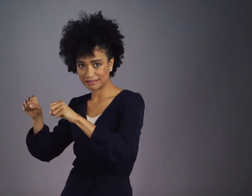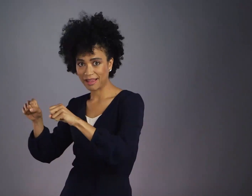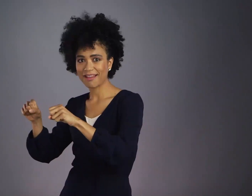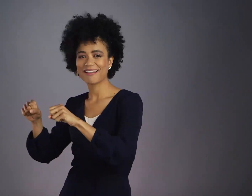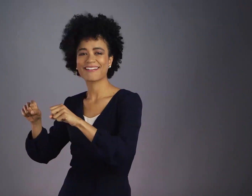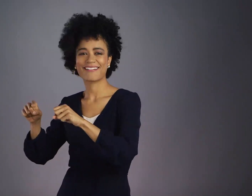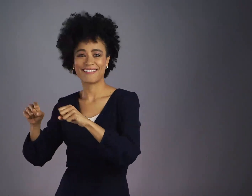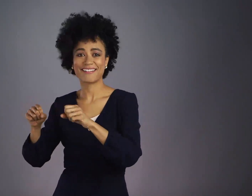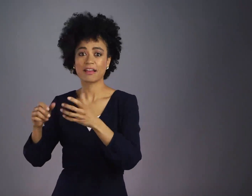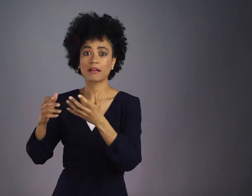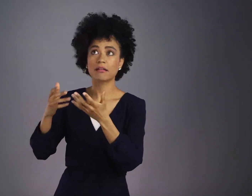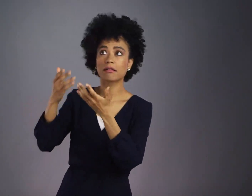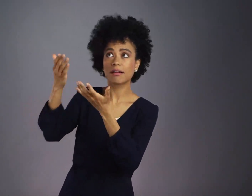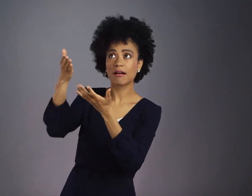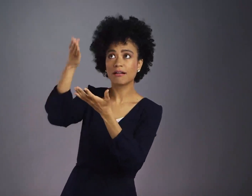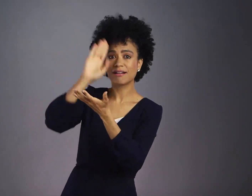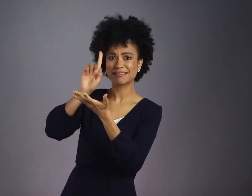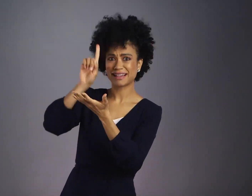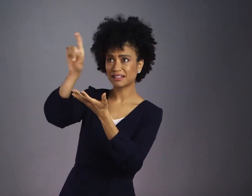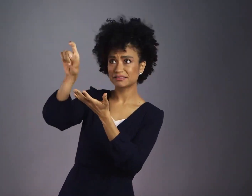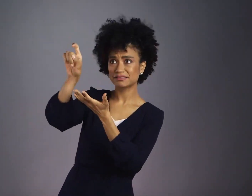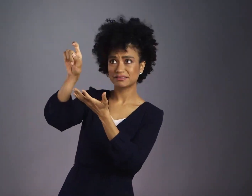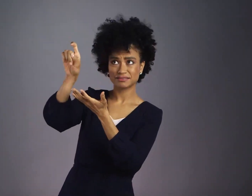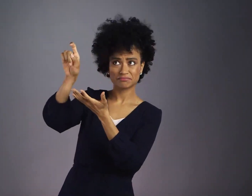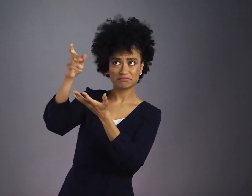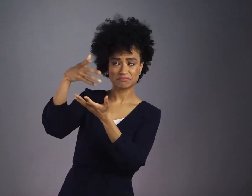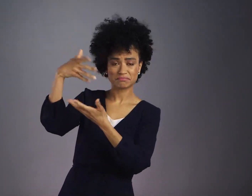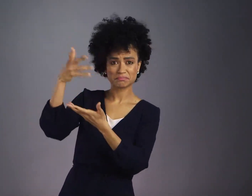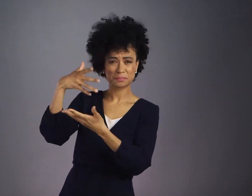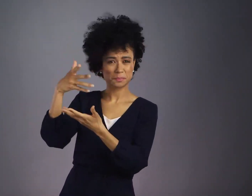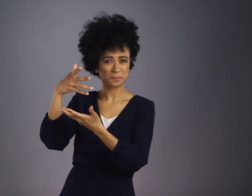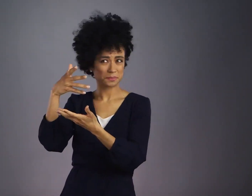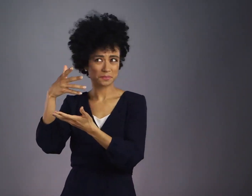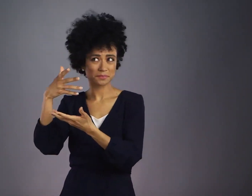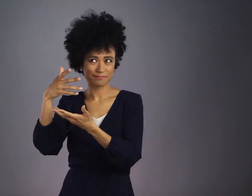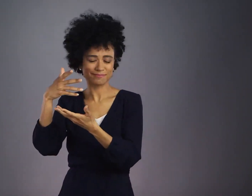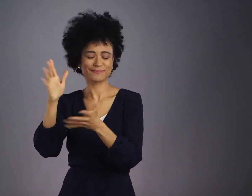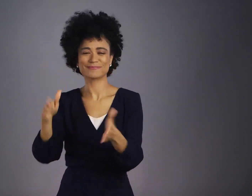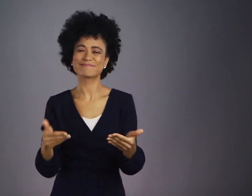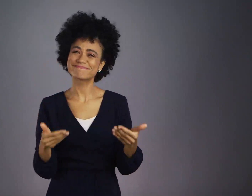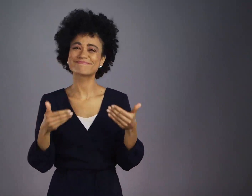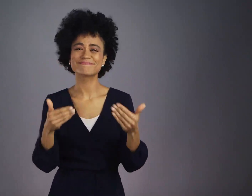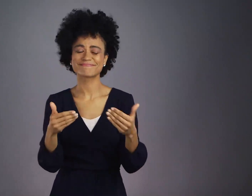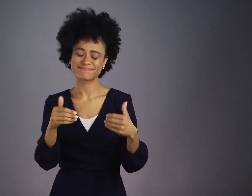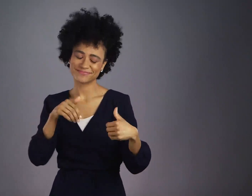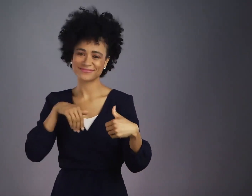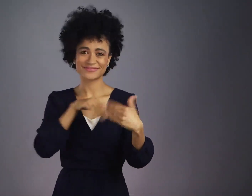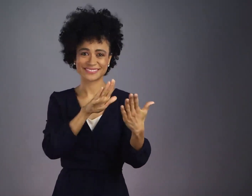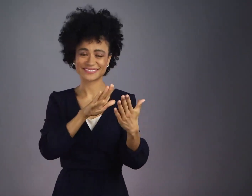If we have obtained permission, have consulted with others, asked God to help and the drastic step